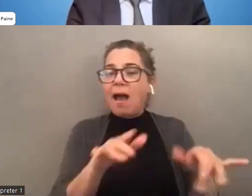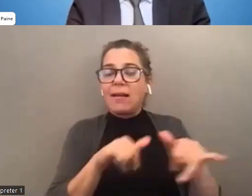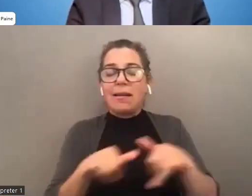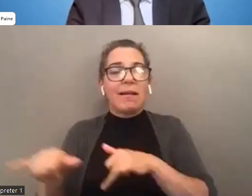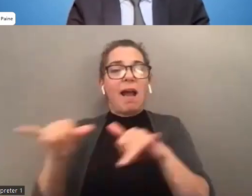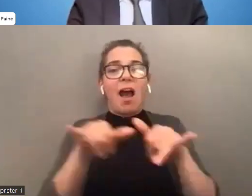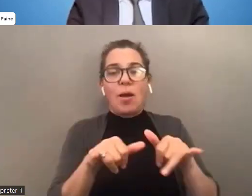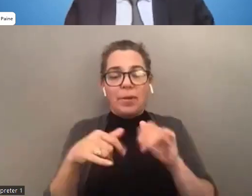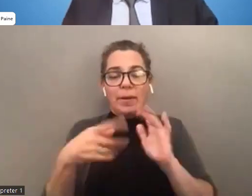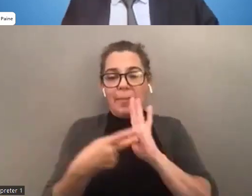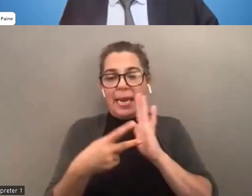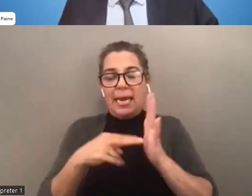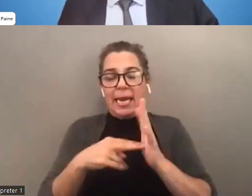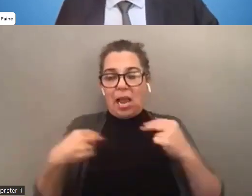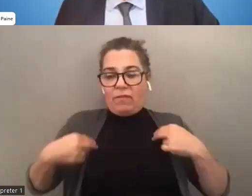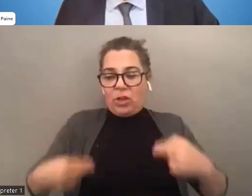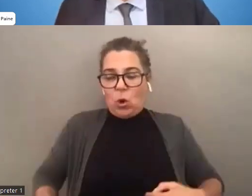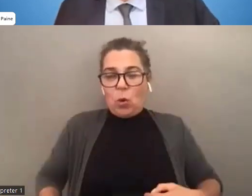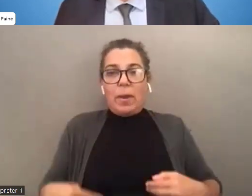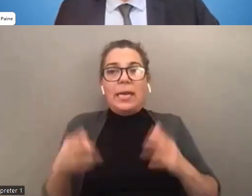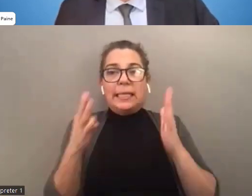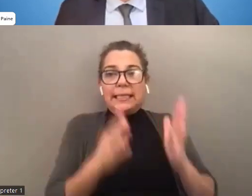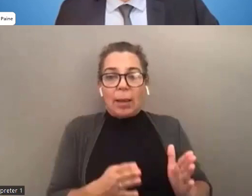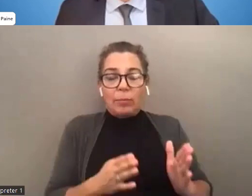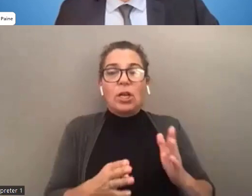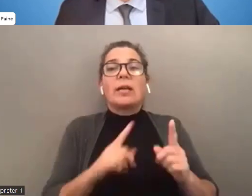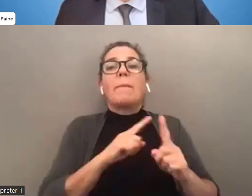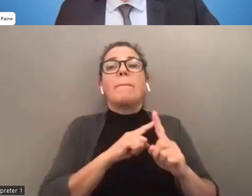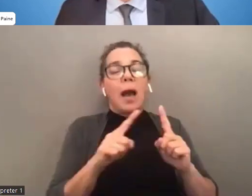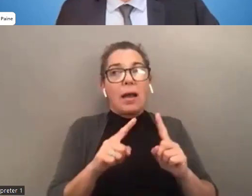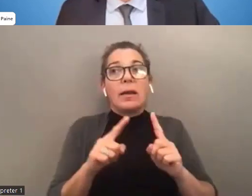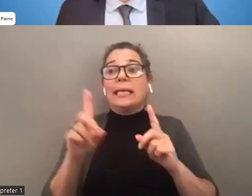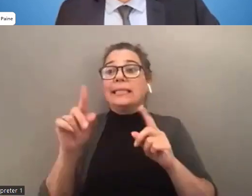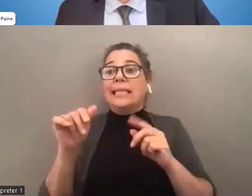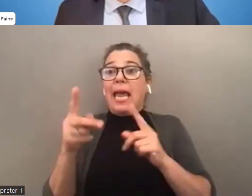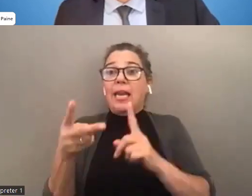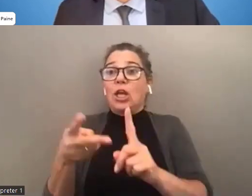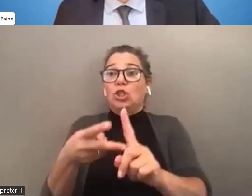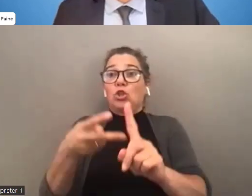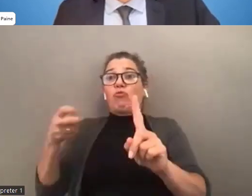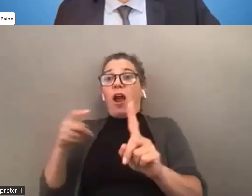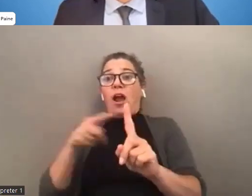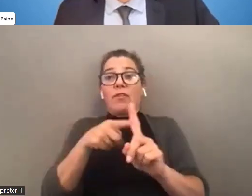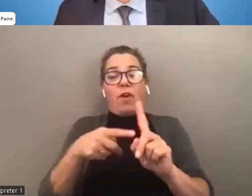but do involve data derived from human participants. Taunton, to you.